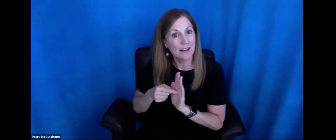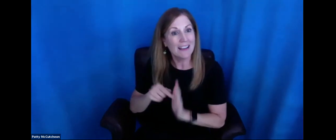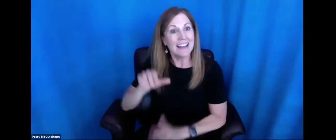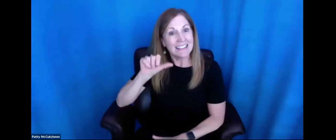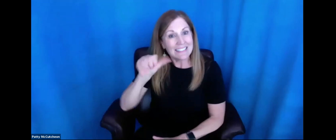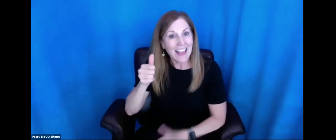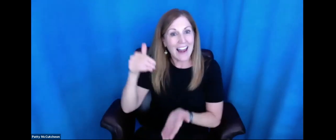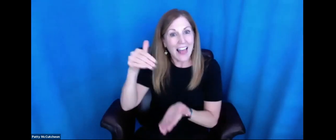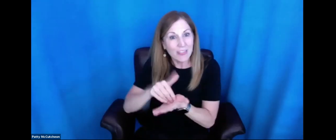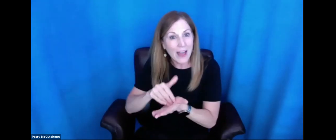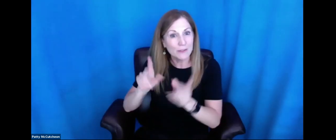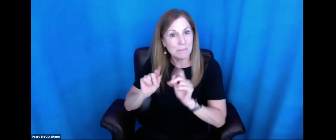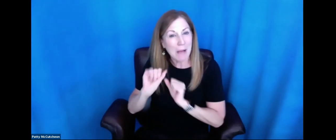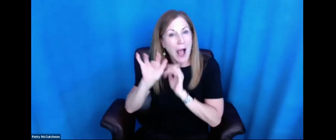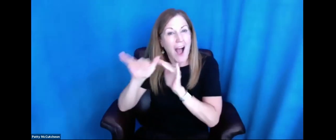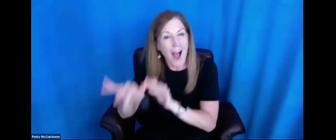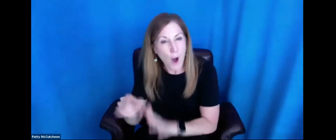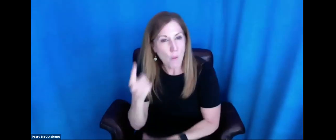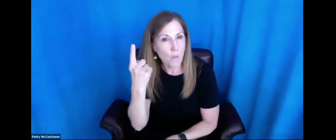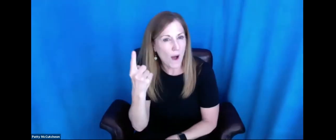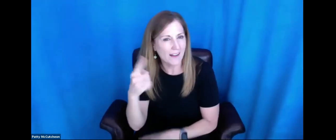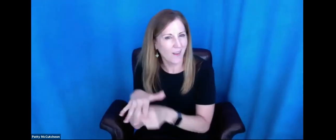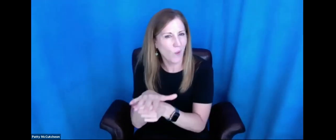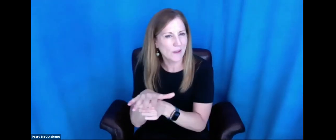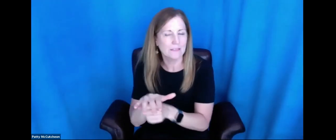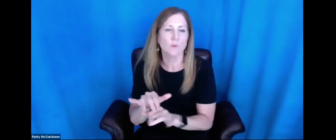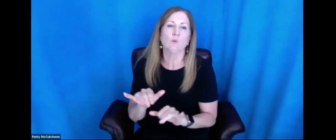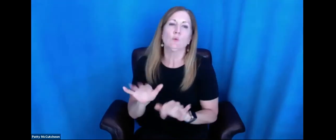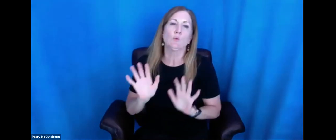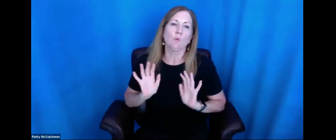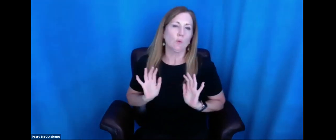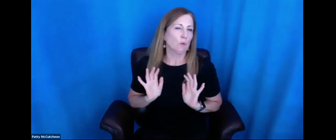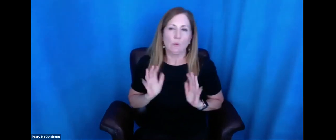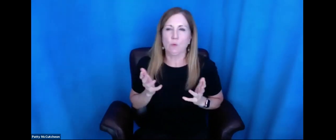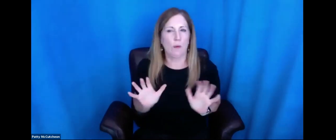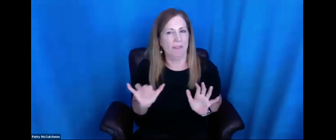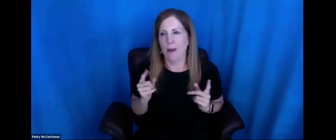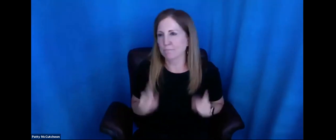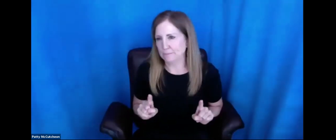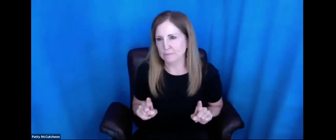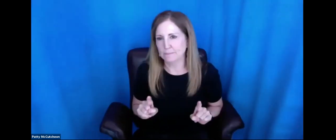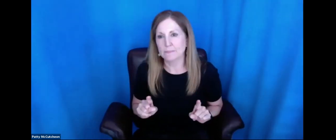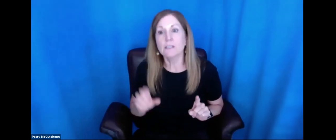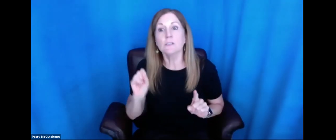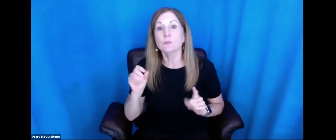people to 1. So we don't want that to happen. And part of recruiting people to do that job is to